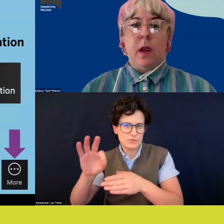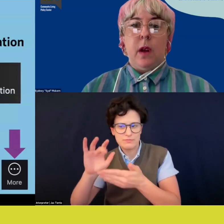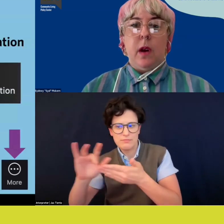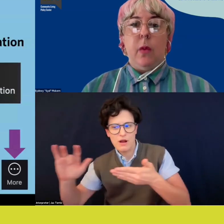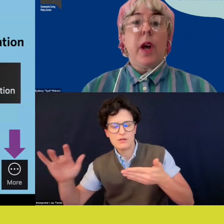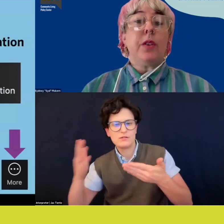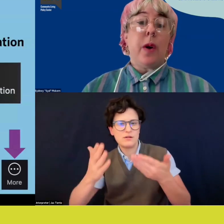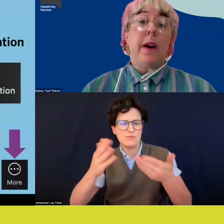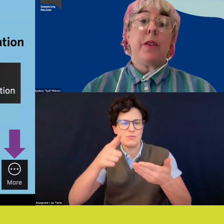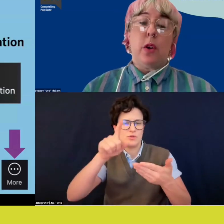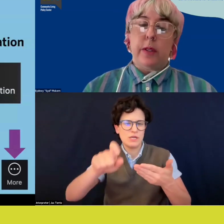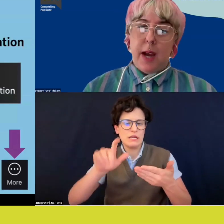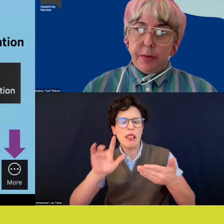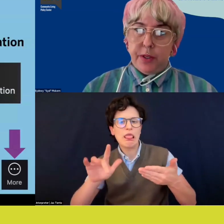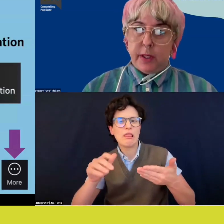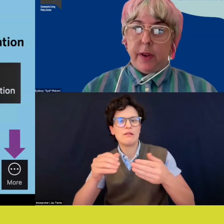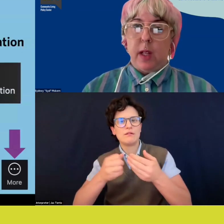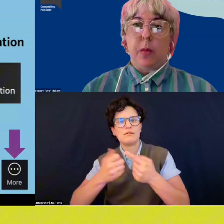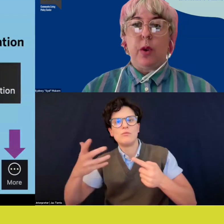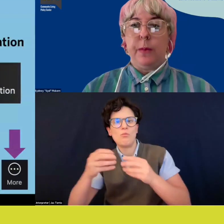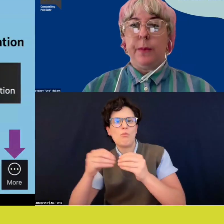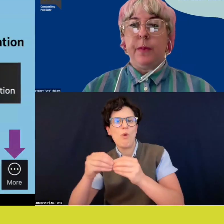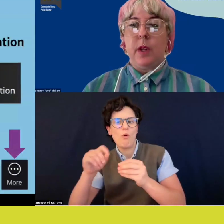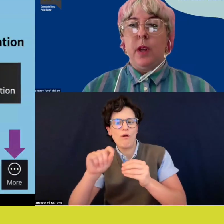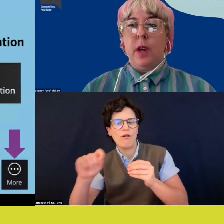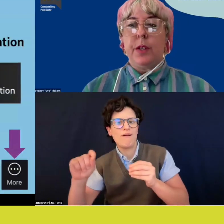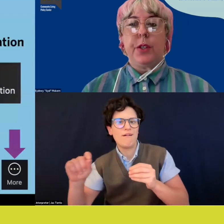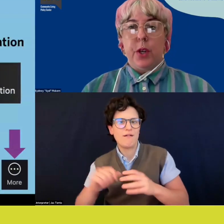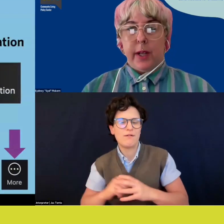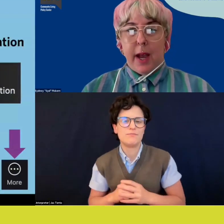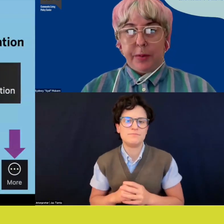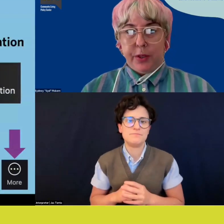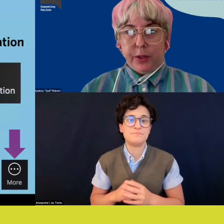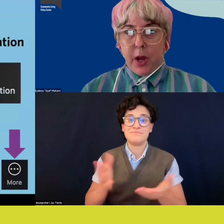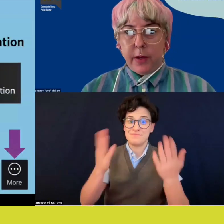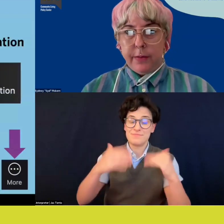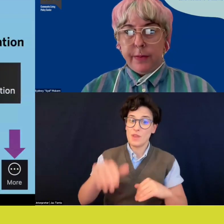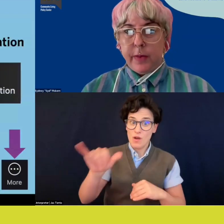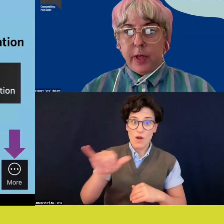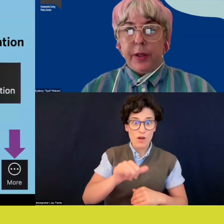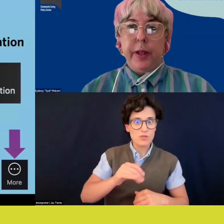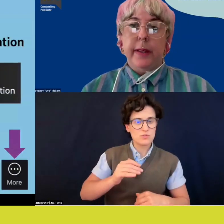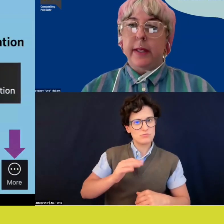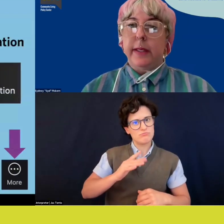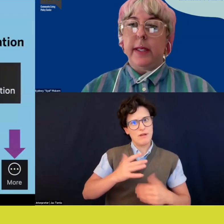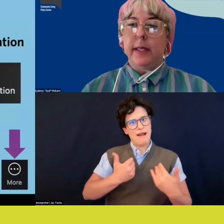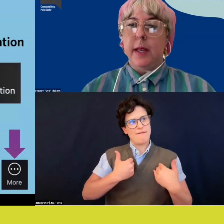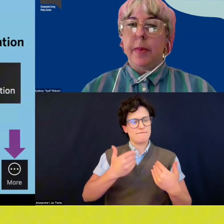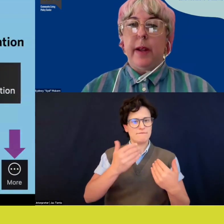We also have closed captions available. To turn captions on, click the CC